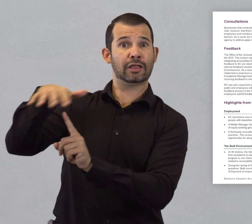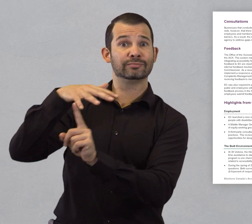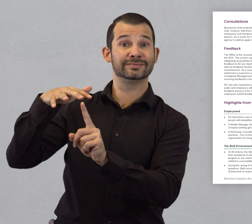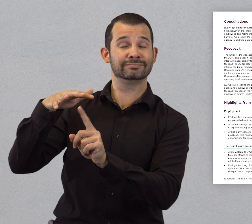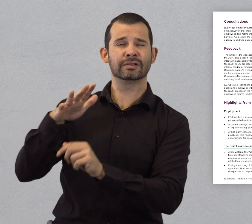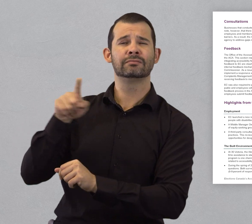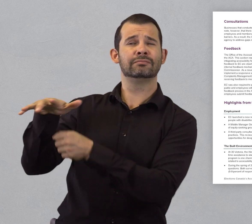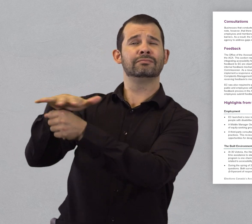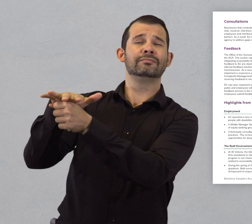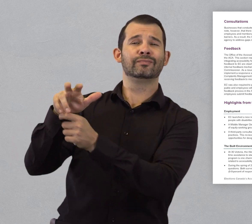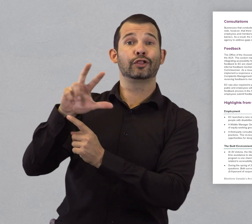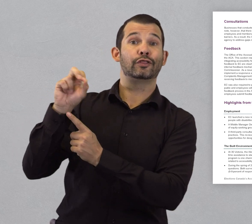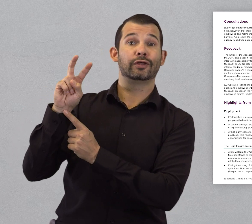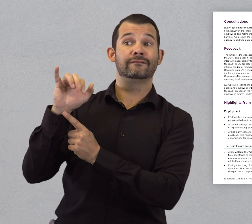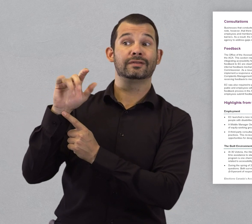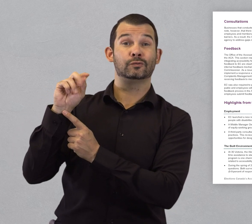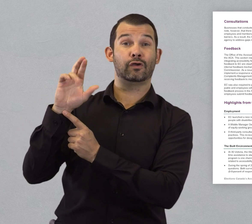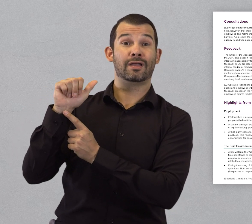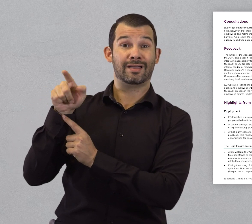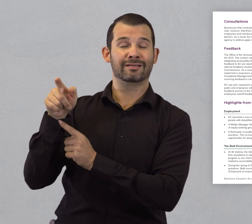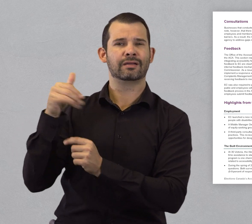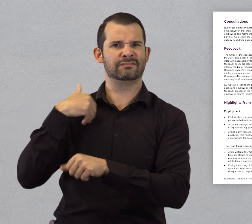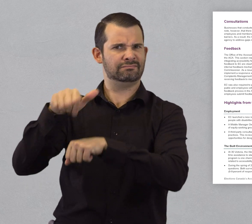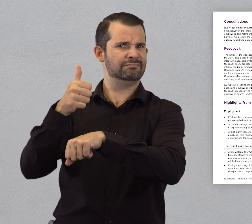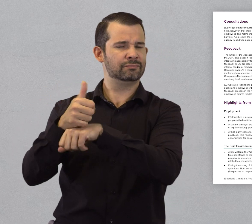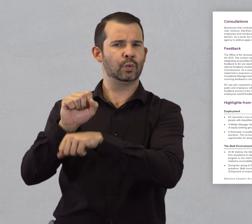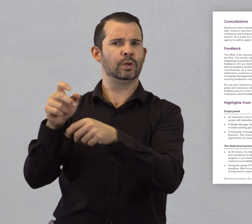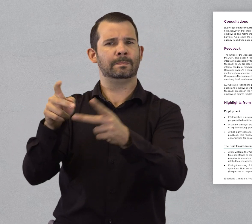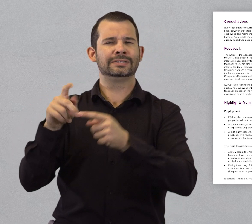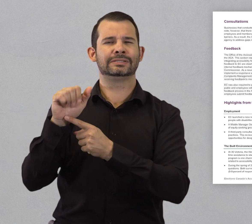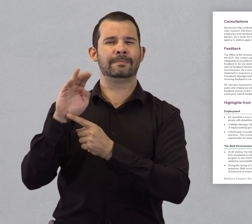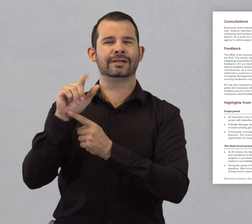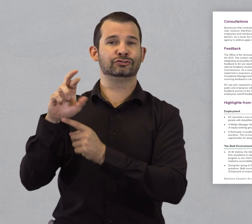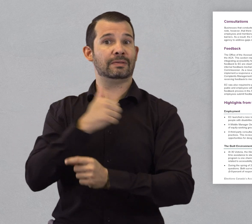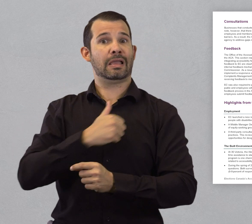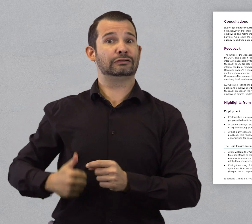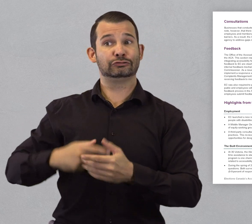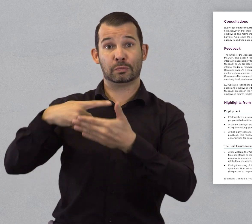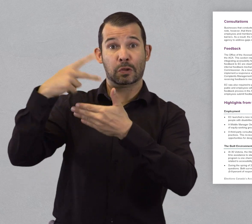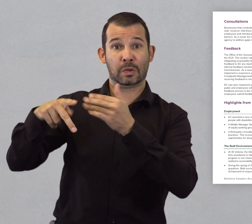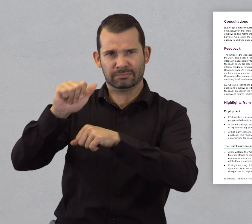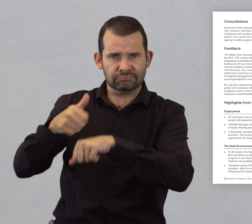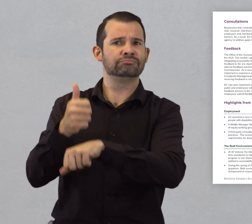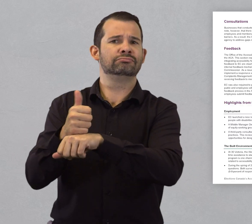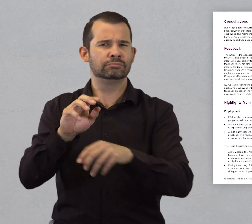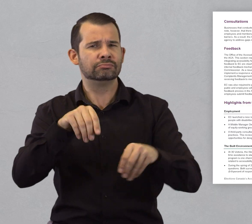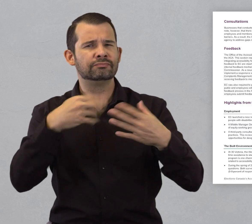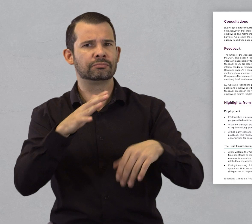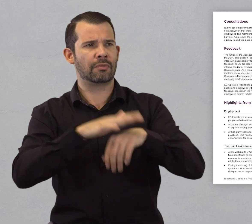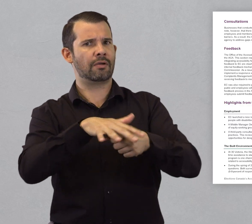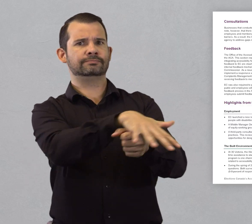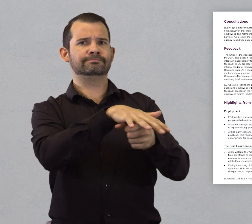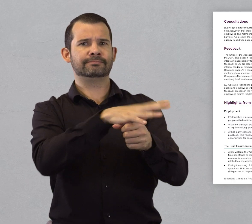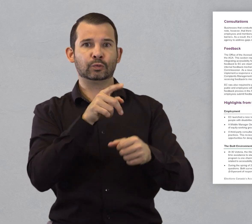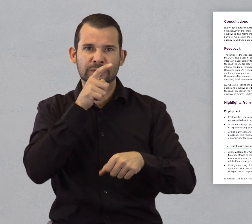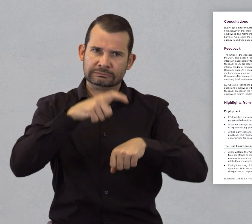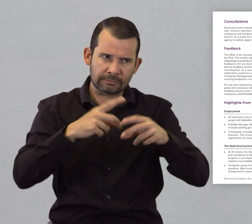• At 30 Victoria, the Workplace Ambassador Program was implemented to provide on-site and real- time